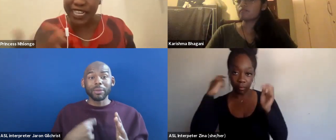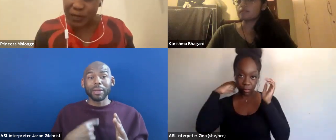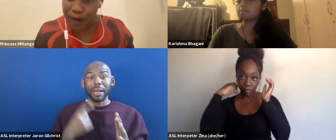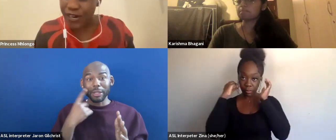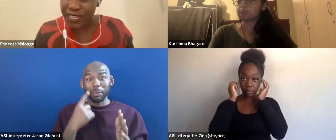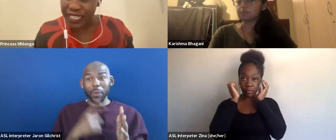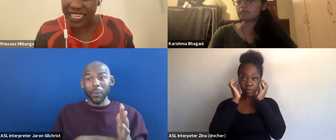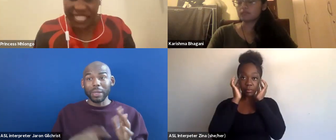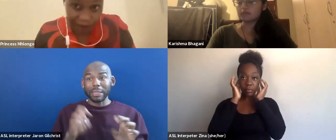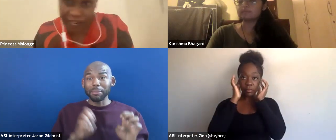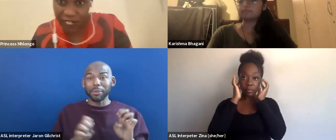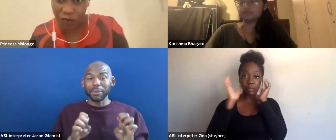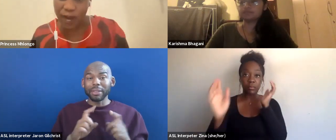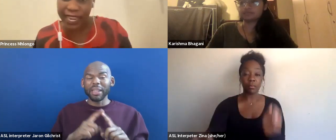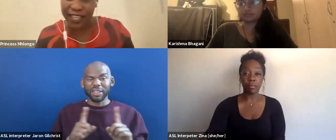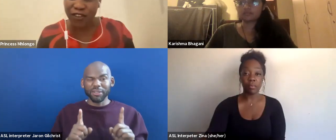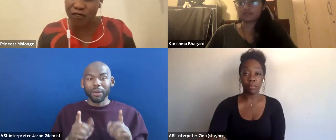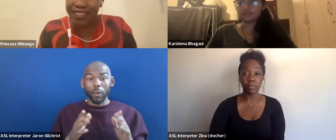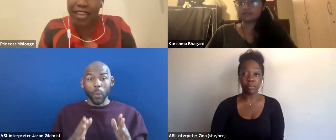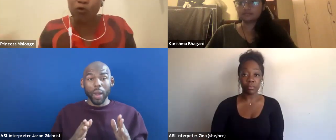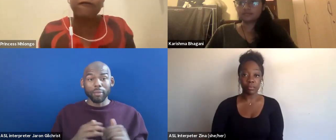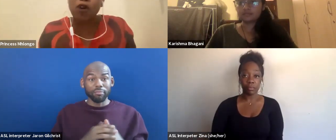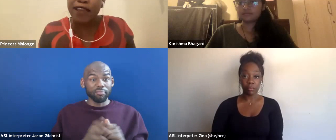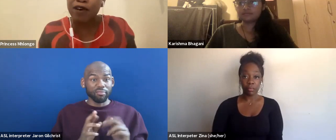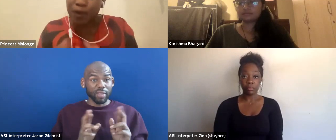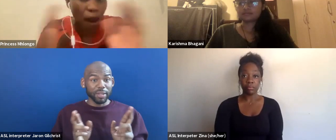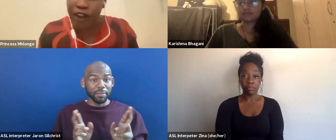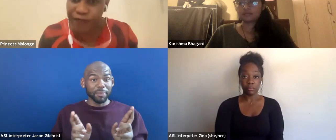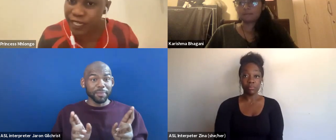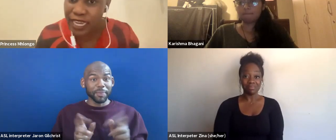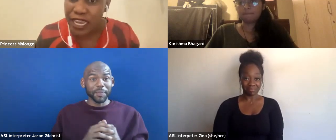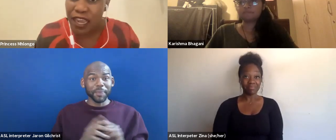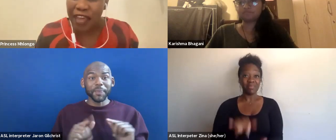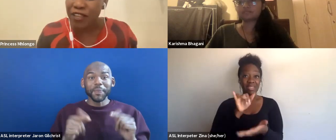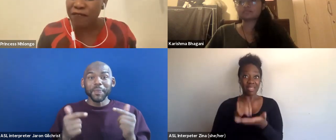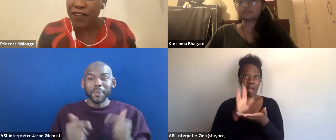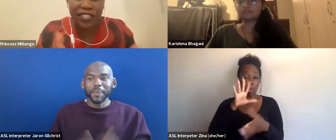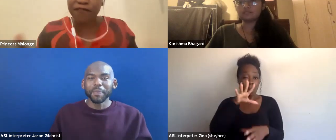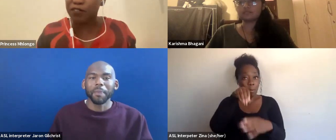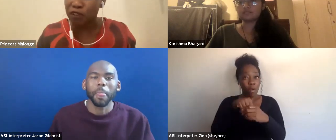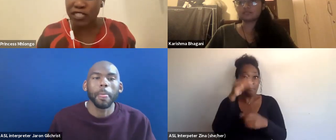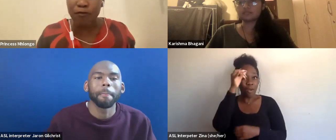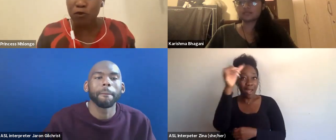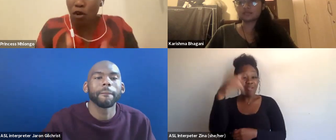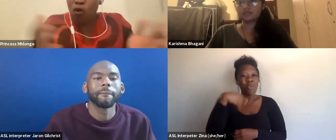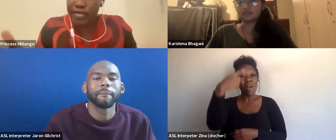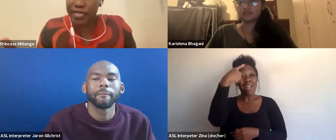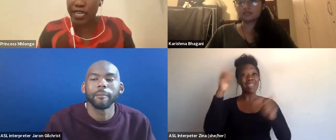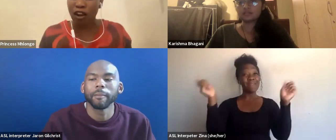and experienced a different way that will forever be part of it. I think festivals for example, we'll always think